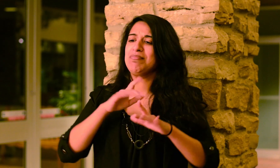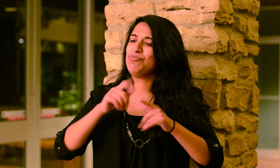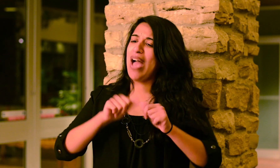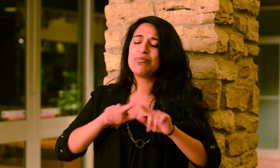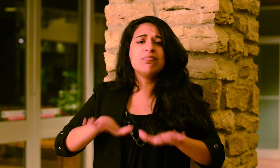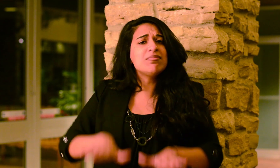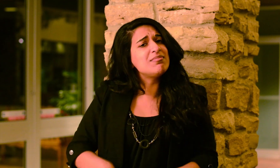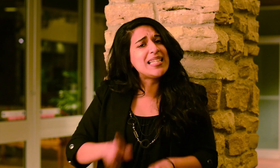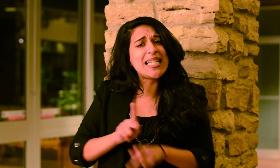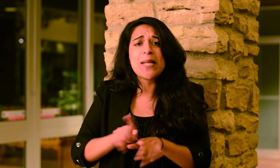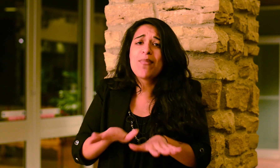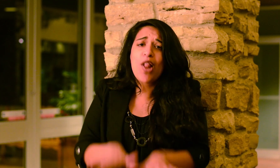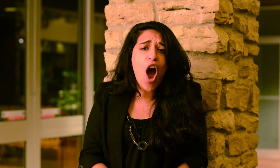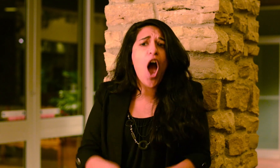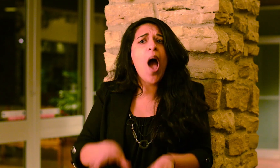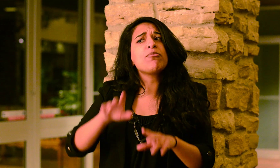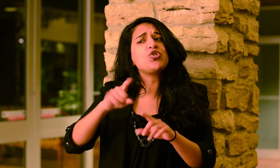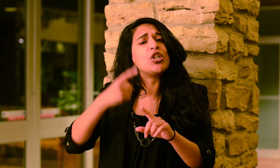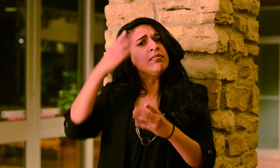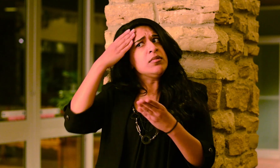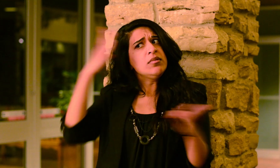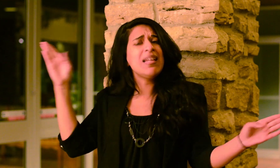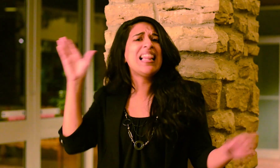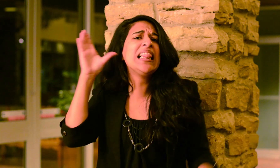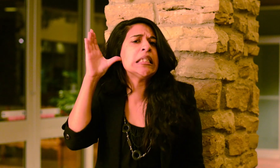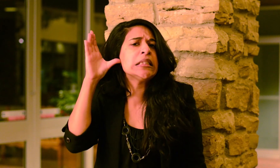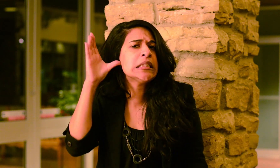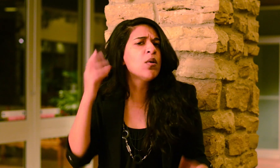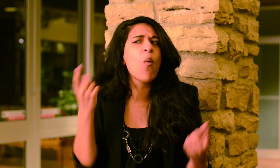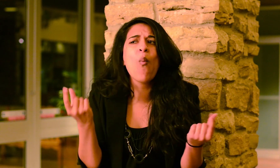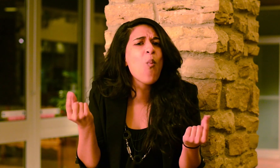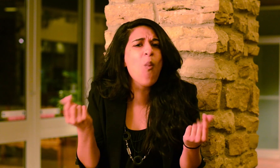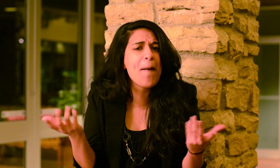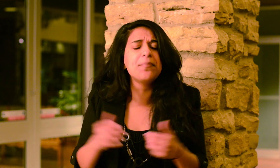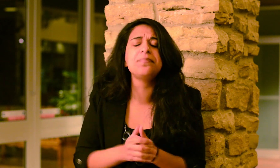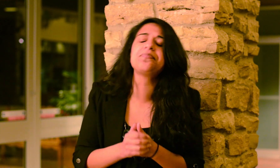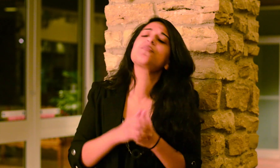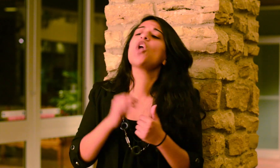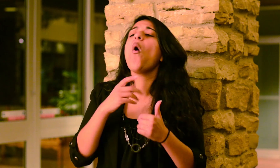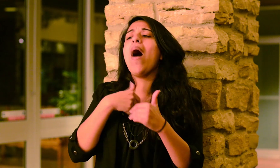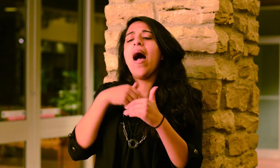I decided I should keep my cool, keep my mind open and take in what they have to say.